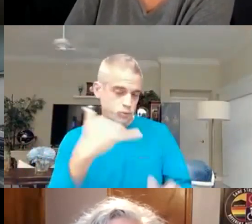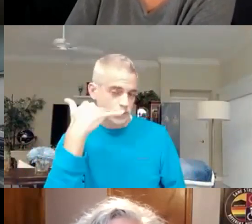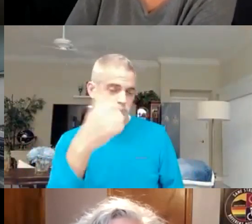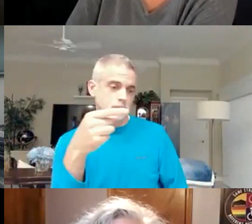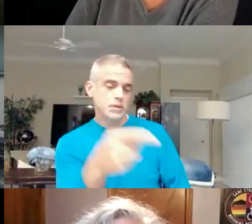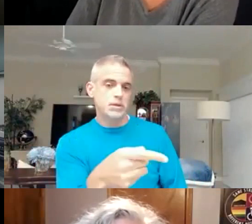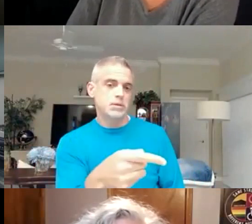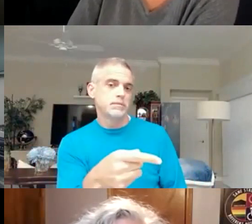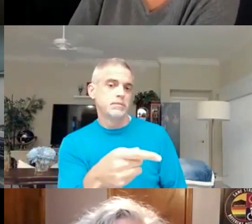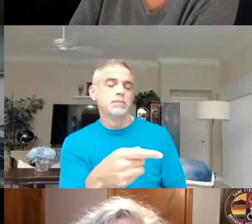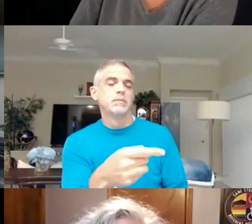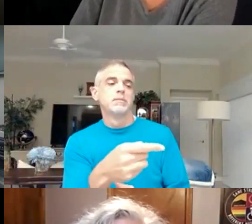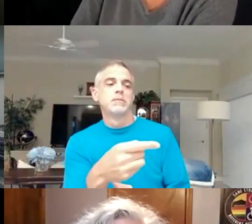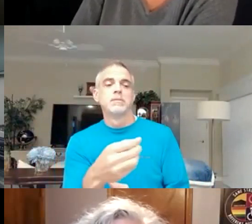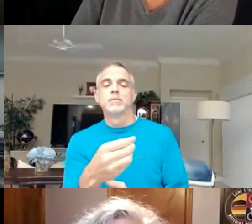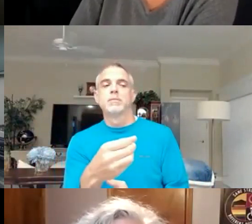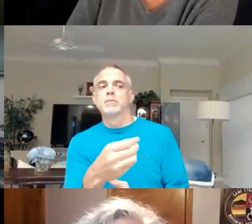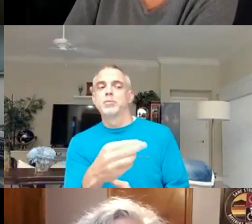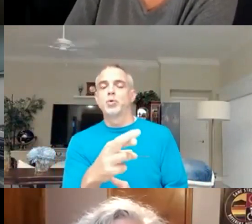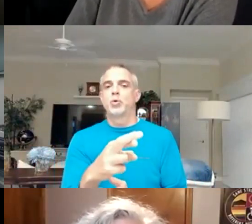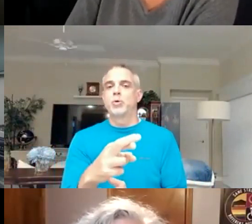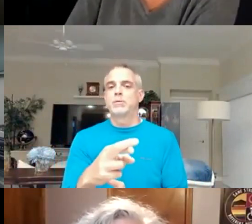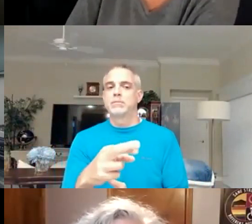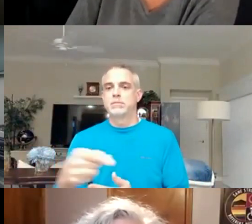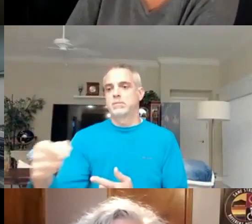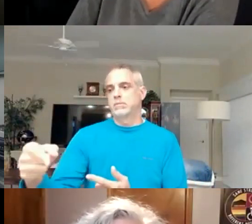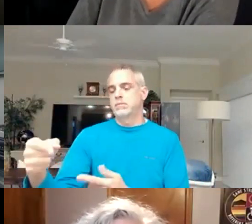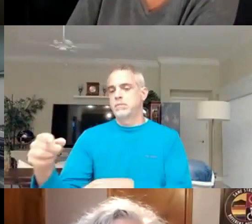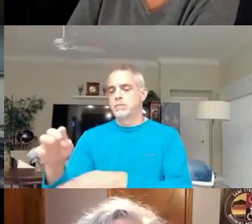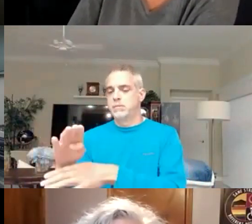So, if we try to call back then it's like